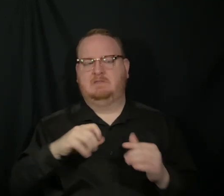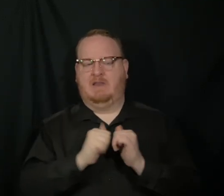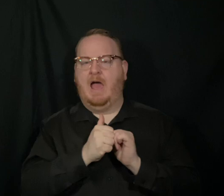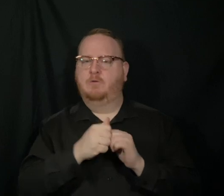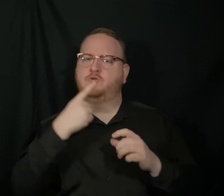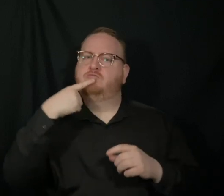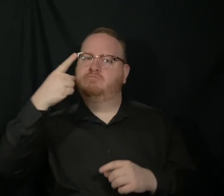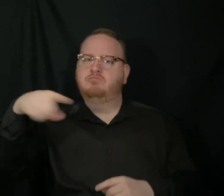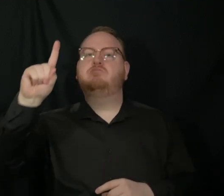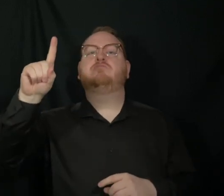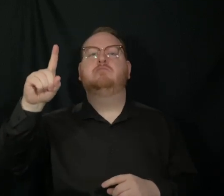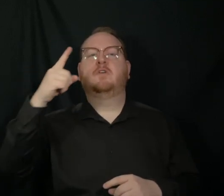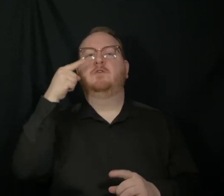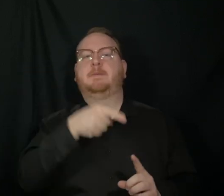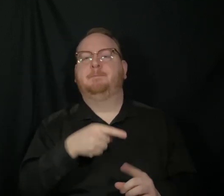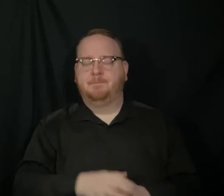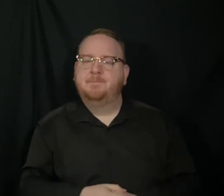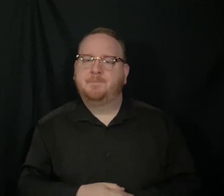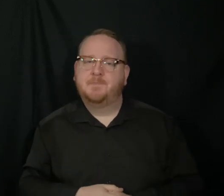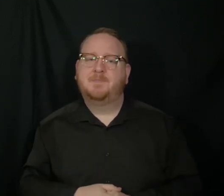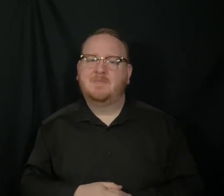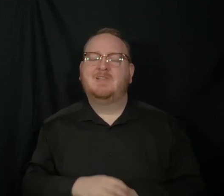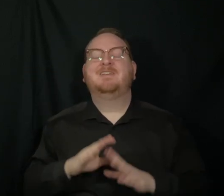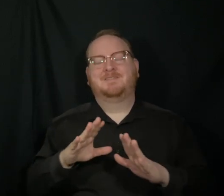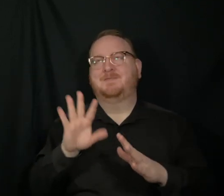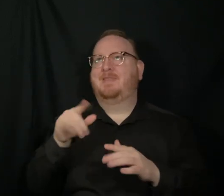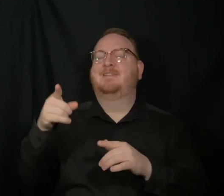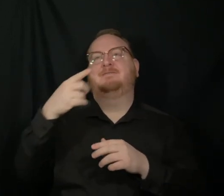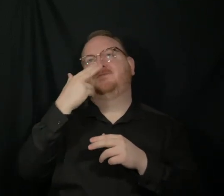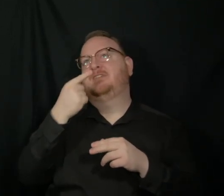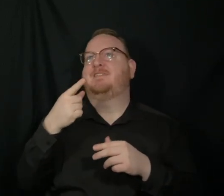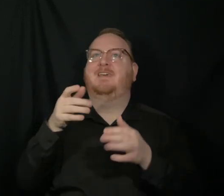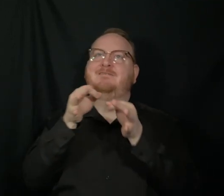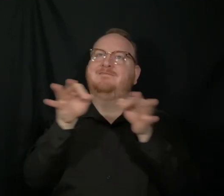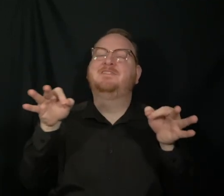remember that, you know, pull out the big girl panties really made a difference with me.